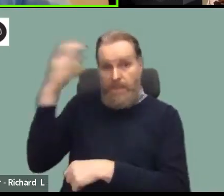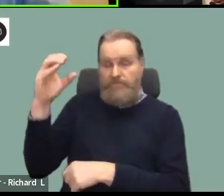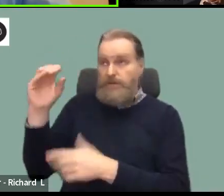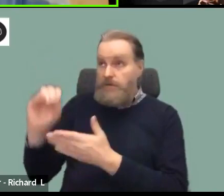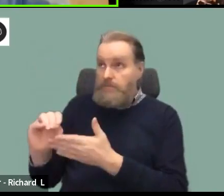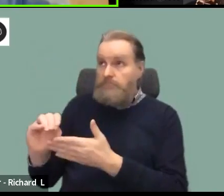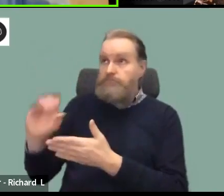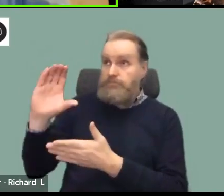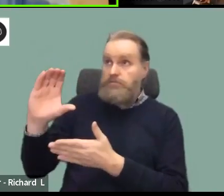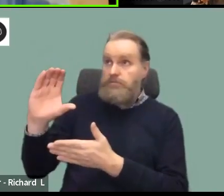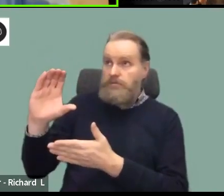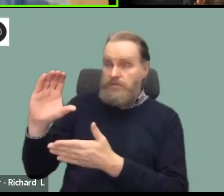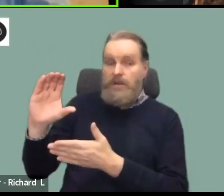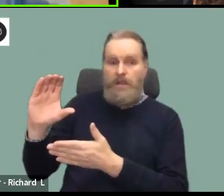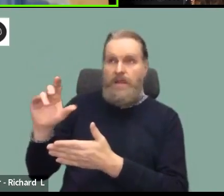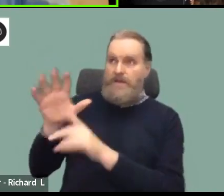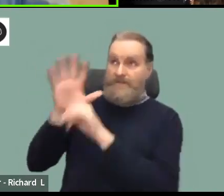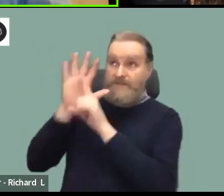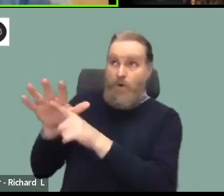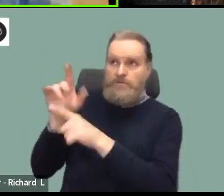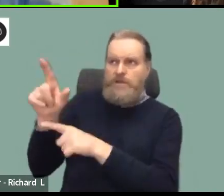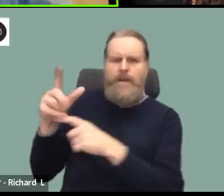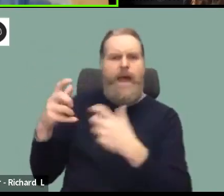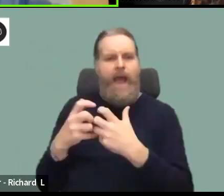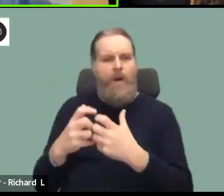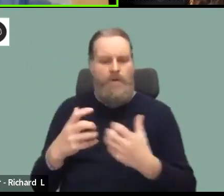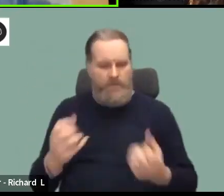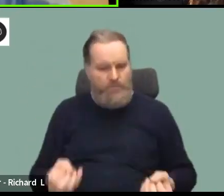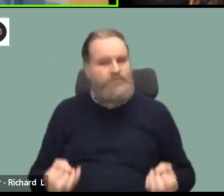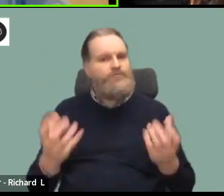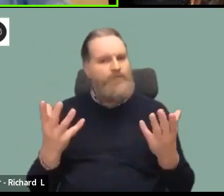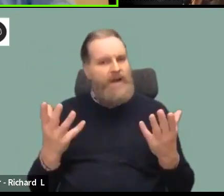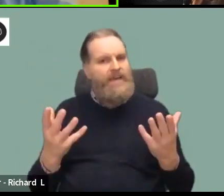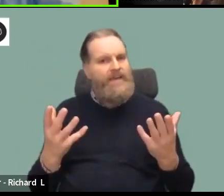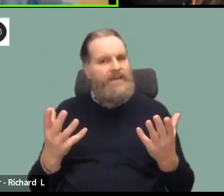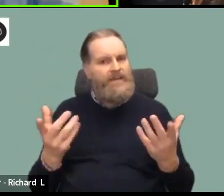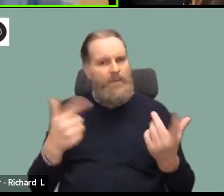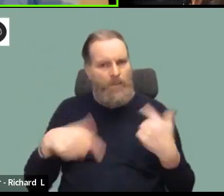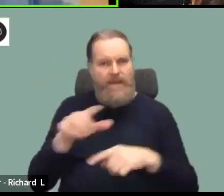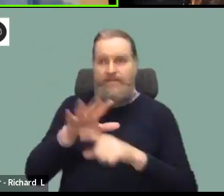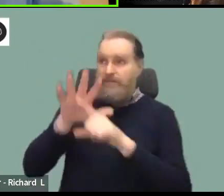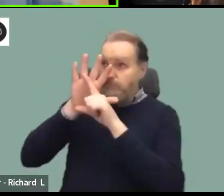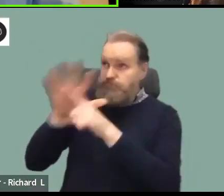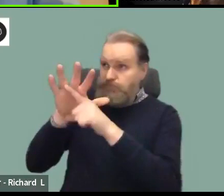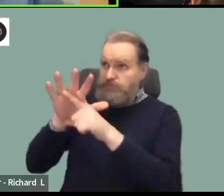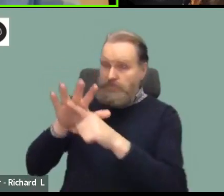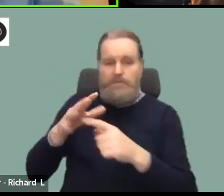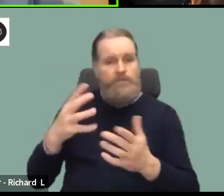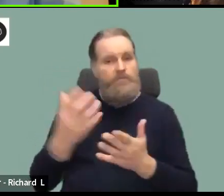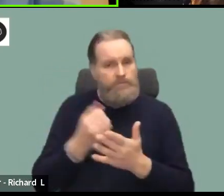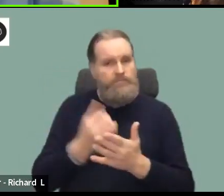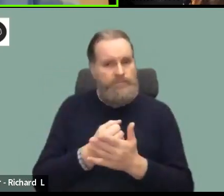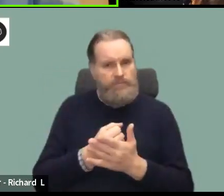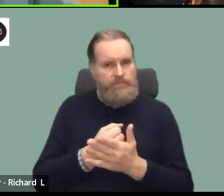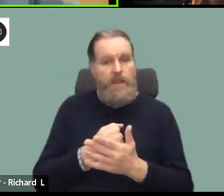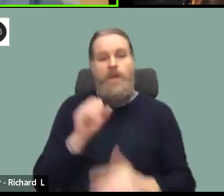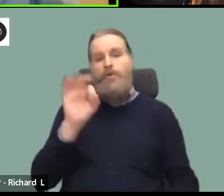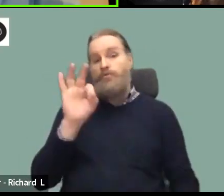e the government to concede to force the government to can see we have to take enough action to force them to. to to recognize they have to come to recognize they have to concede something.